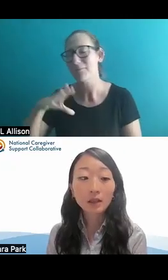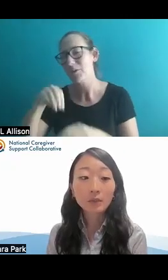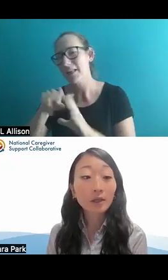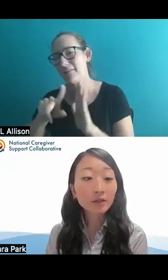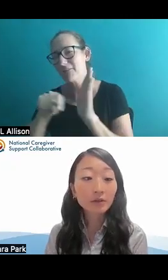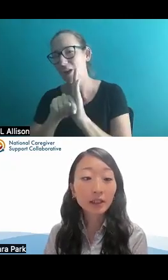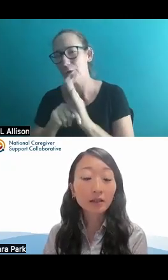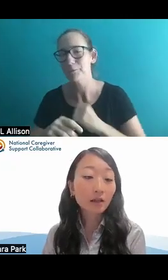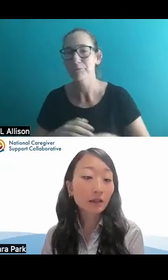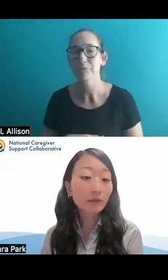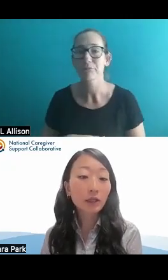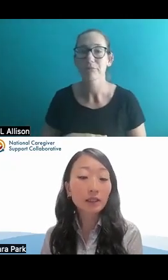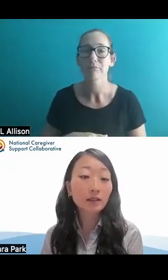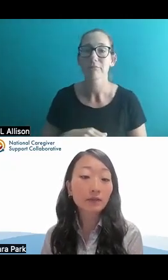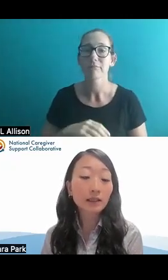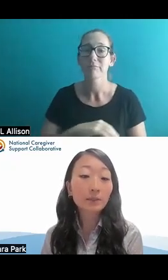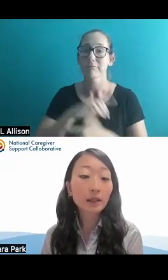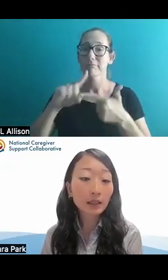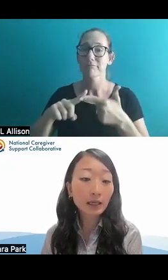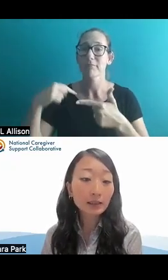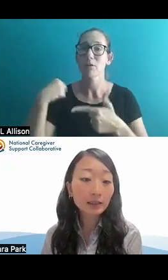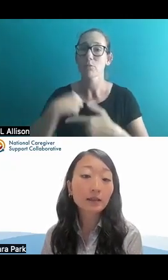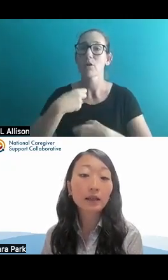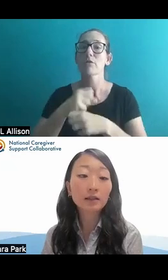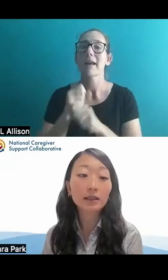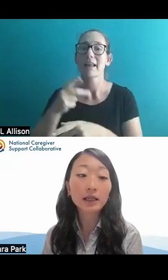We also created the caregiver training services billing guides that are designed